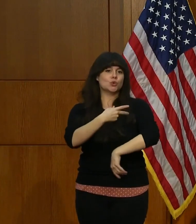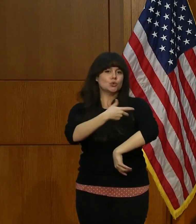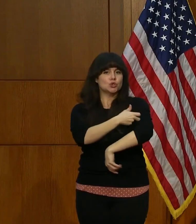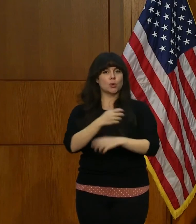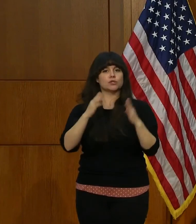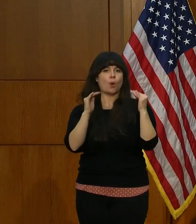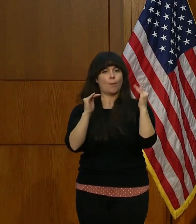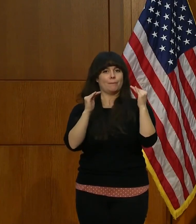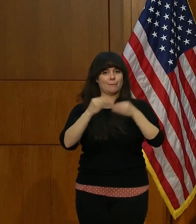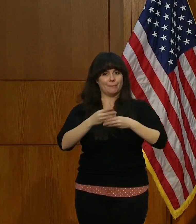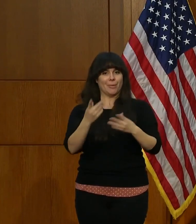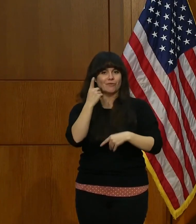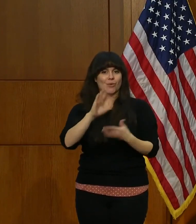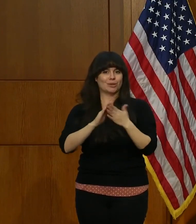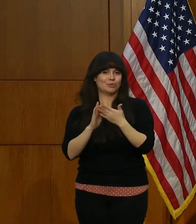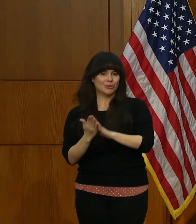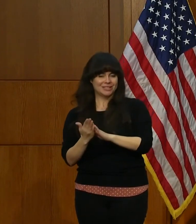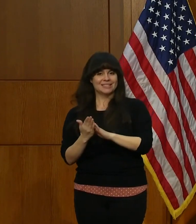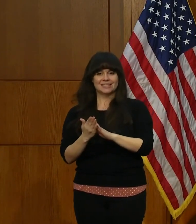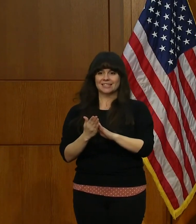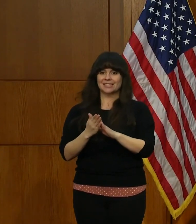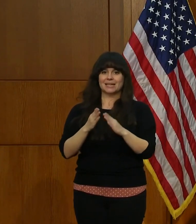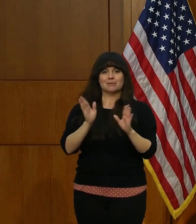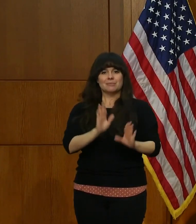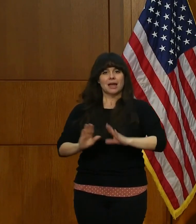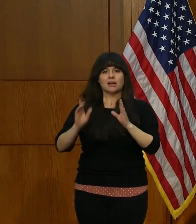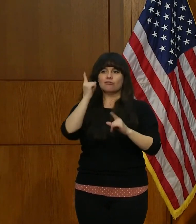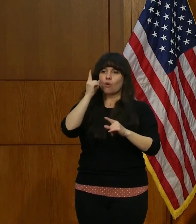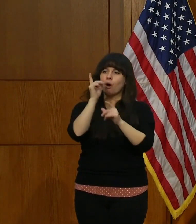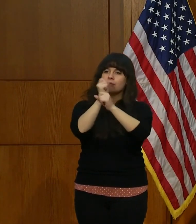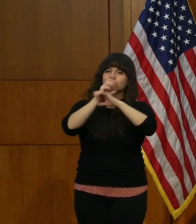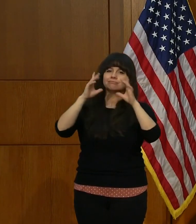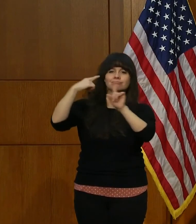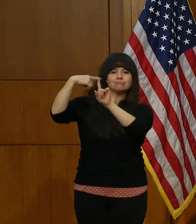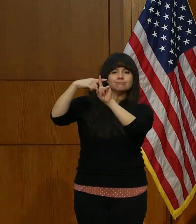BE RECEIVING AND DISTRIBUTING NEW DOSES OF HOPE TO OUR COMMUNITY, PAVING THE PATH OUT